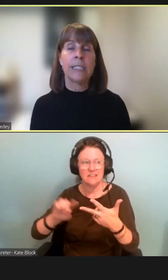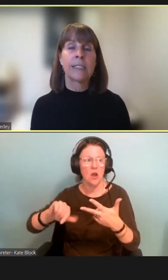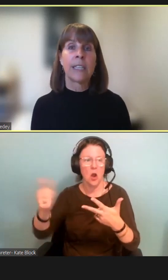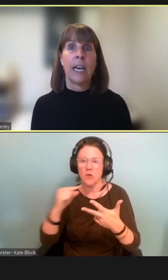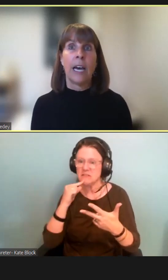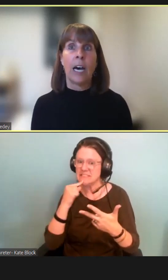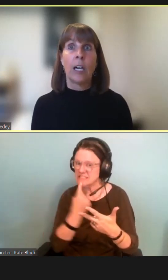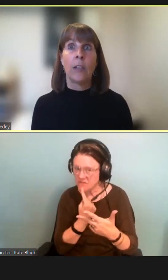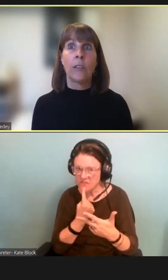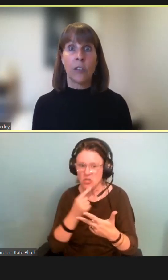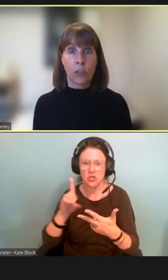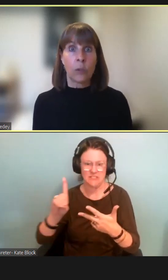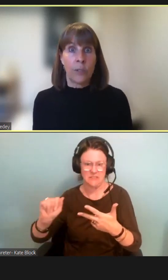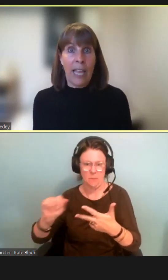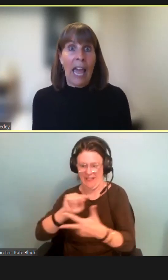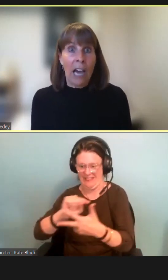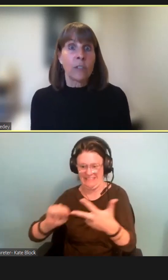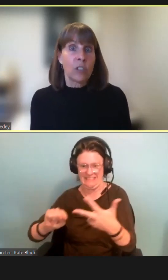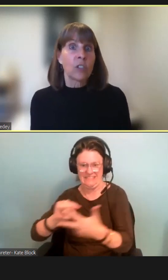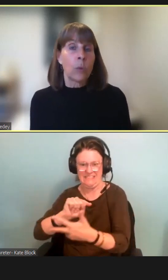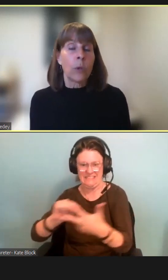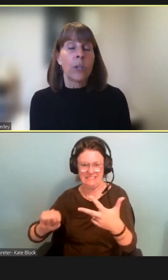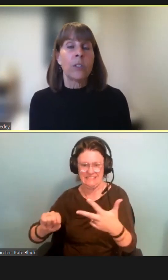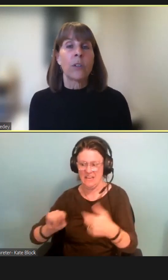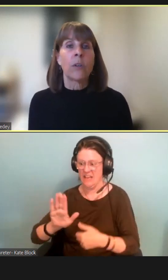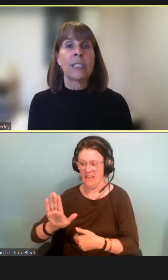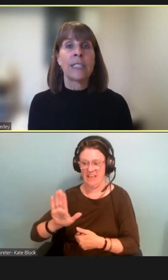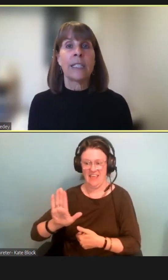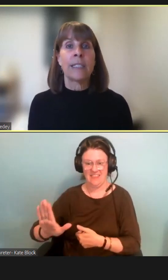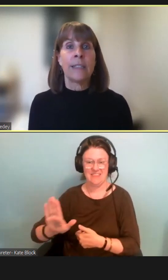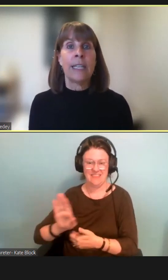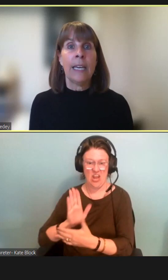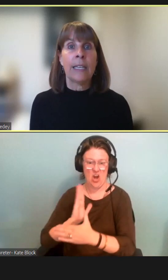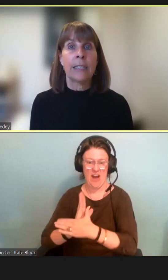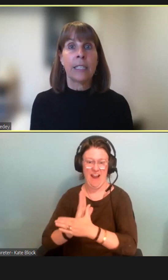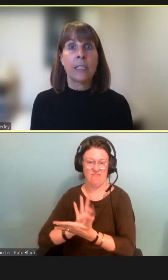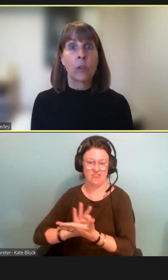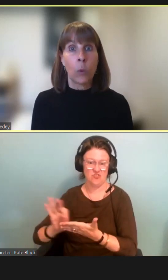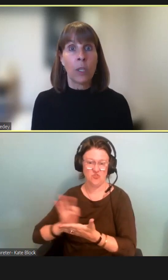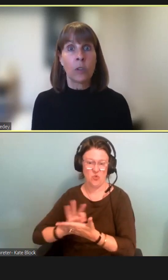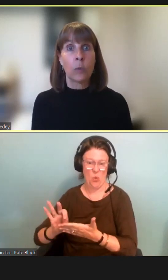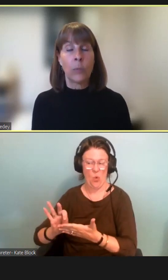needs this the average score you're going to get in the end is going to be